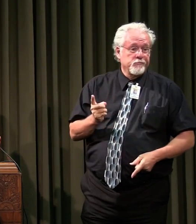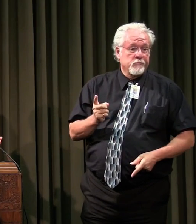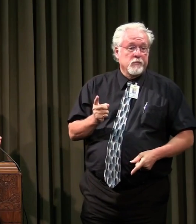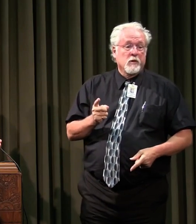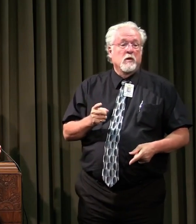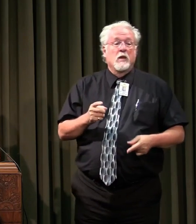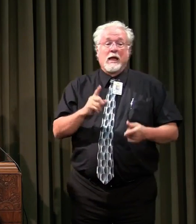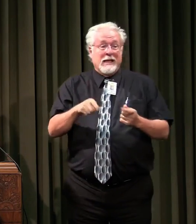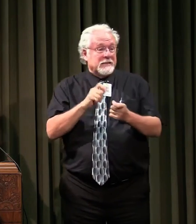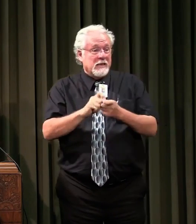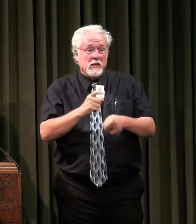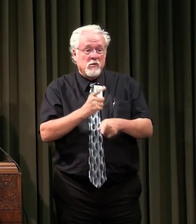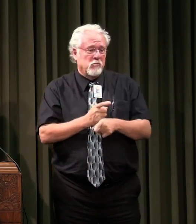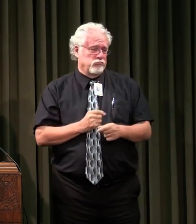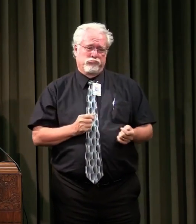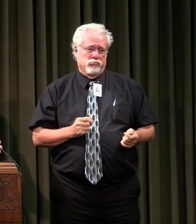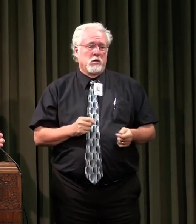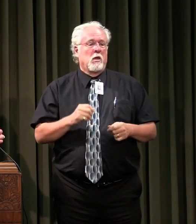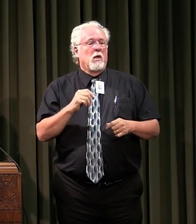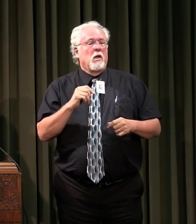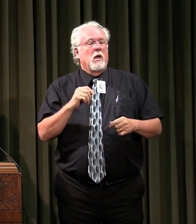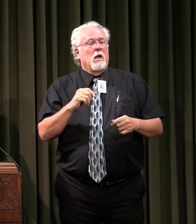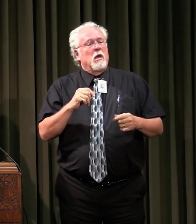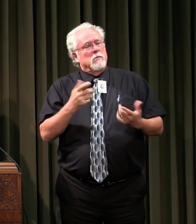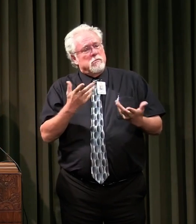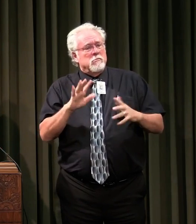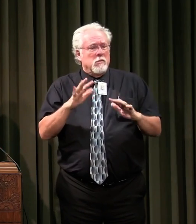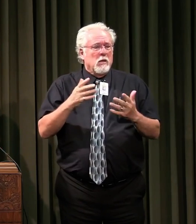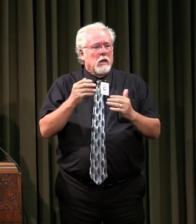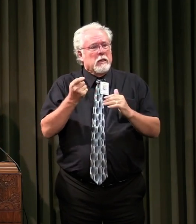to be exactly correct you know it's going to be a little bit higher little